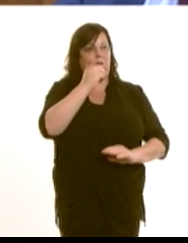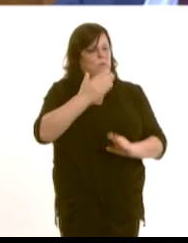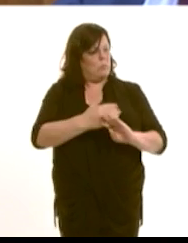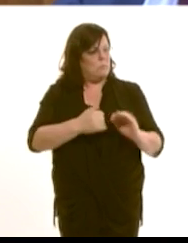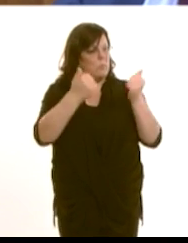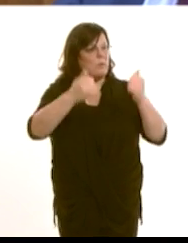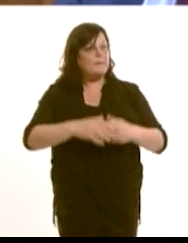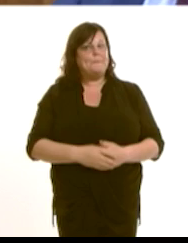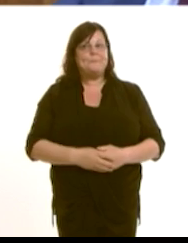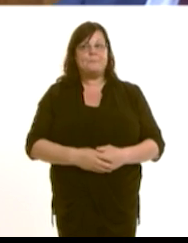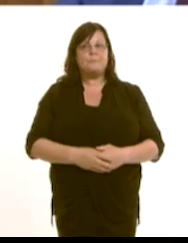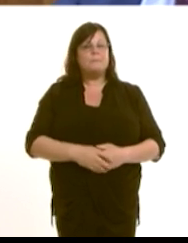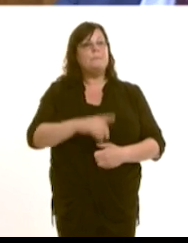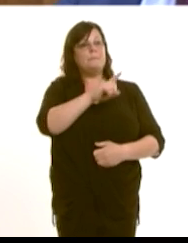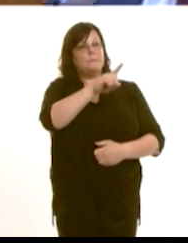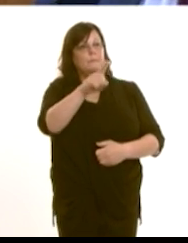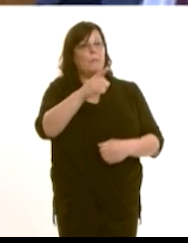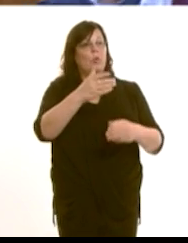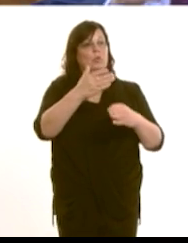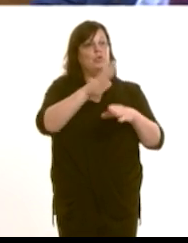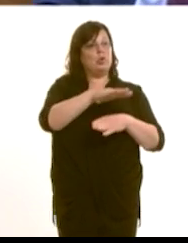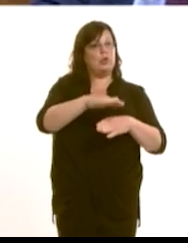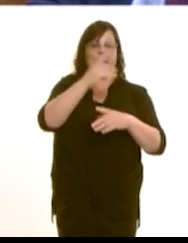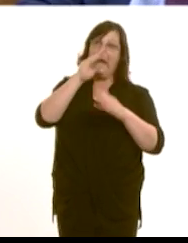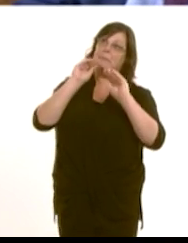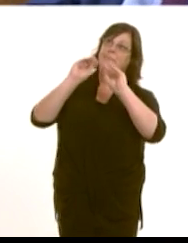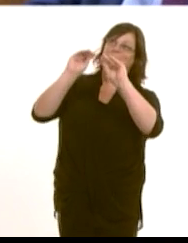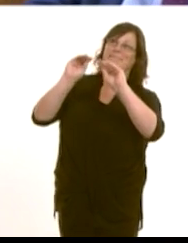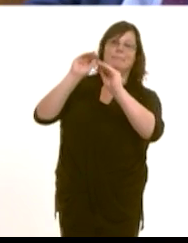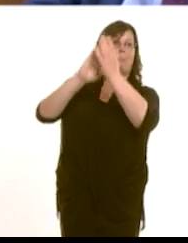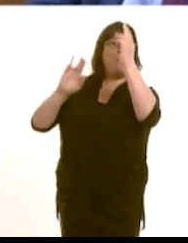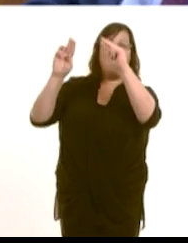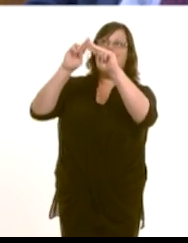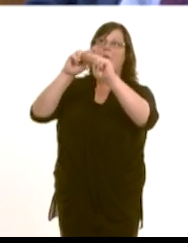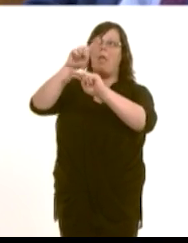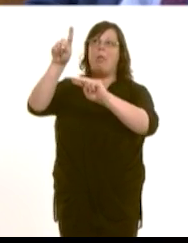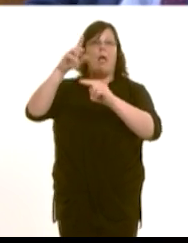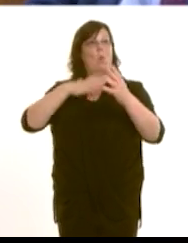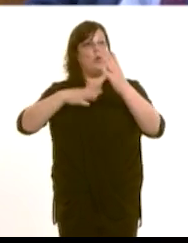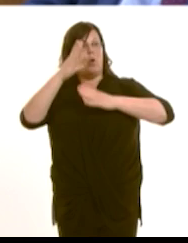We find then, of course, that children are able to influence their parents and help their parents to learn Welsh, as they themselves learn Welsh so easily.